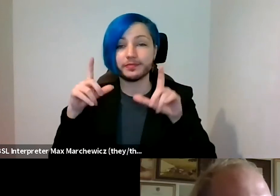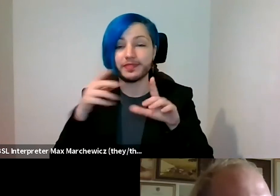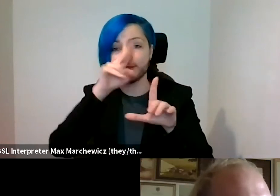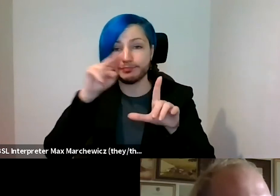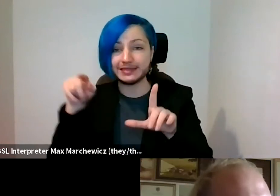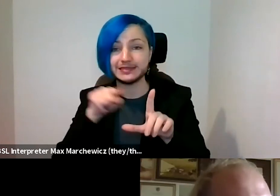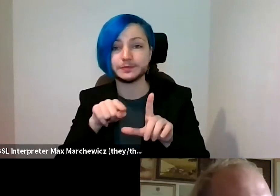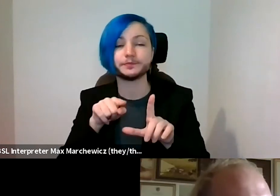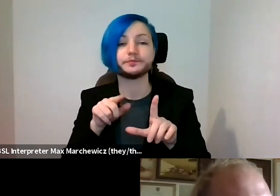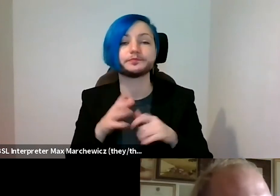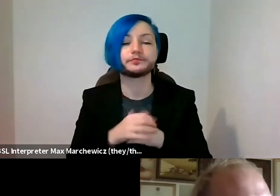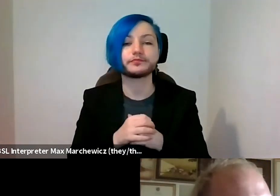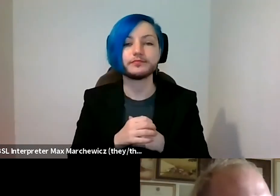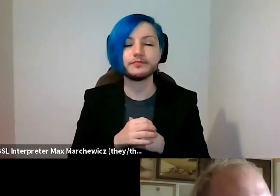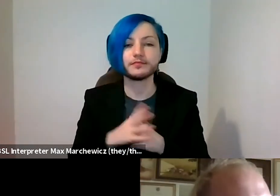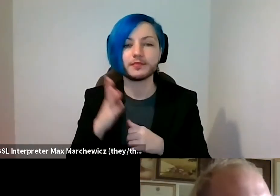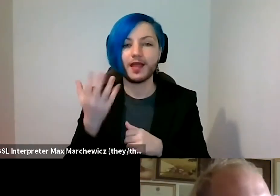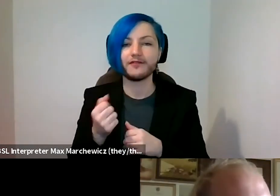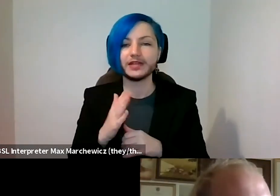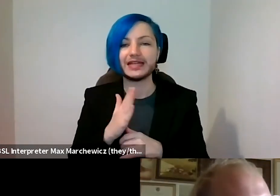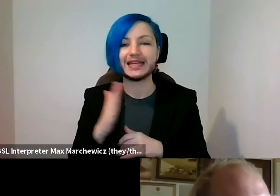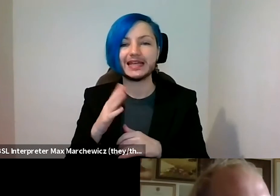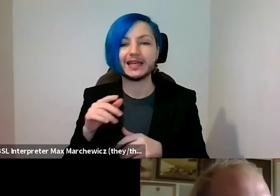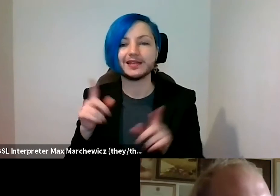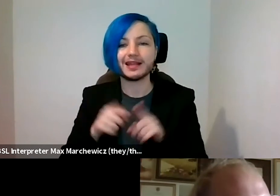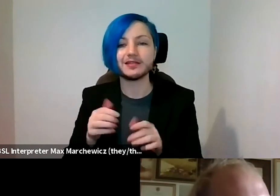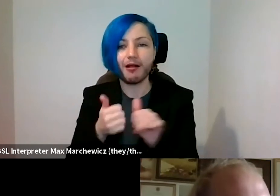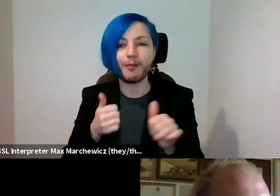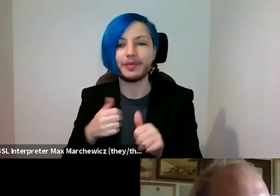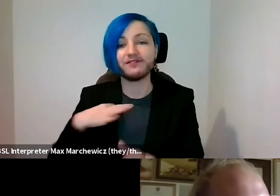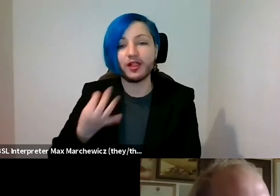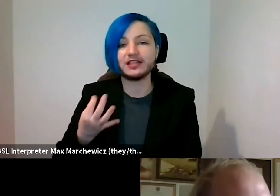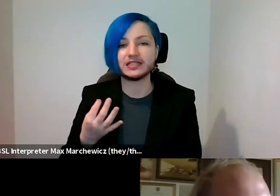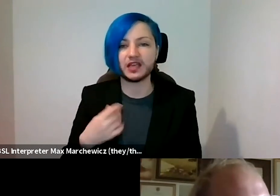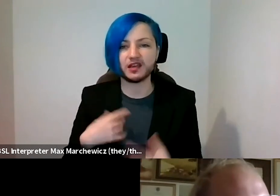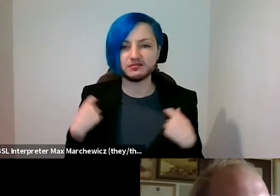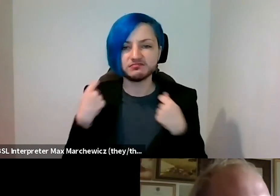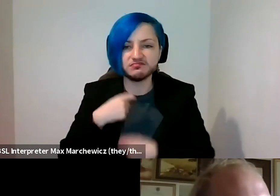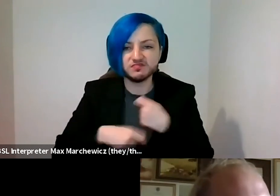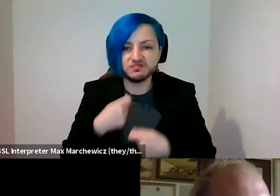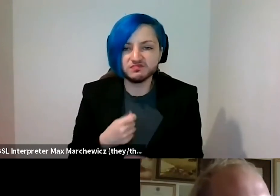this East India Company person, the volunteer, he's wearing an Indian shawl, and he's not very pleased.